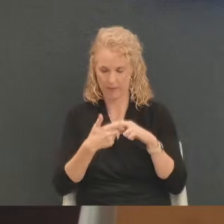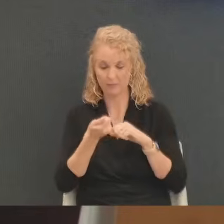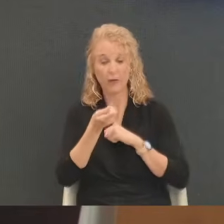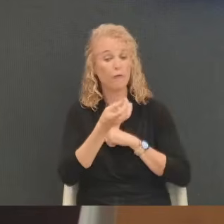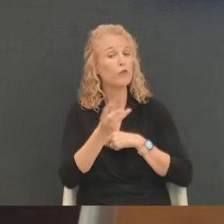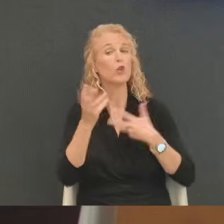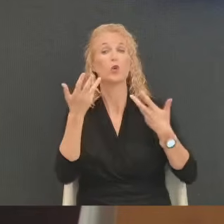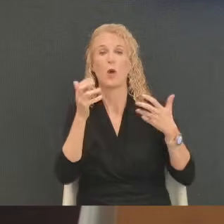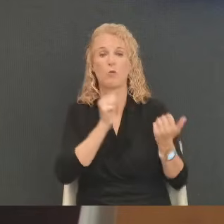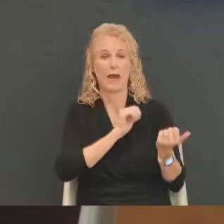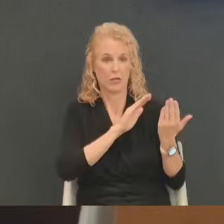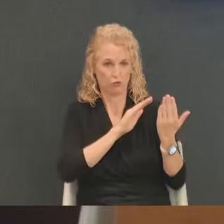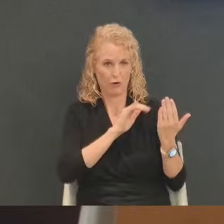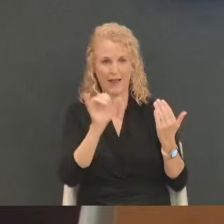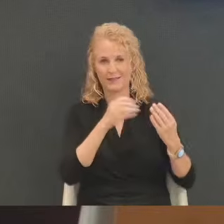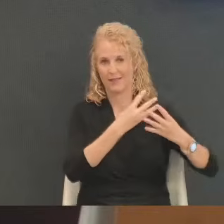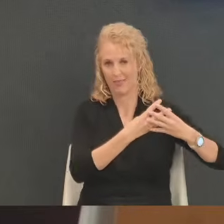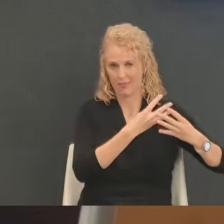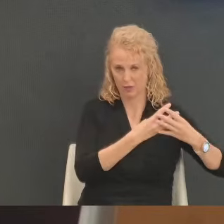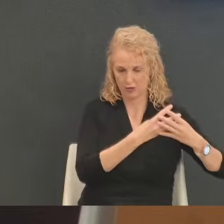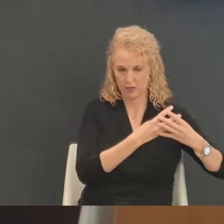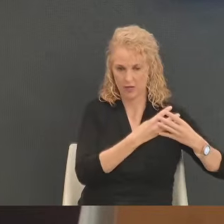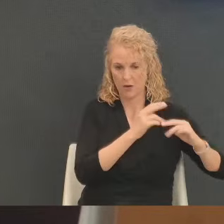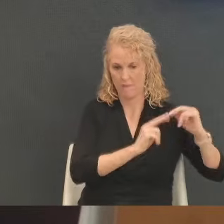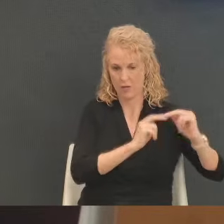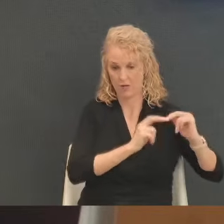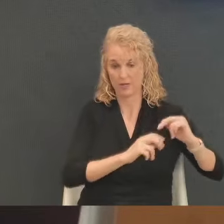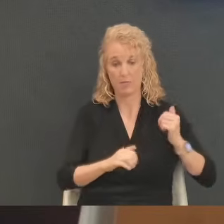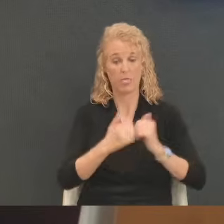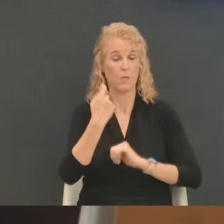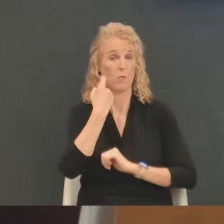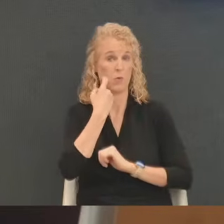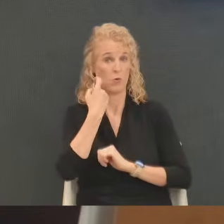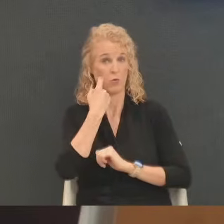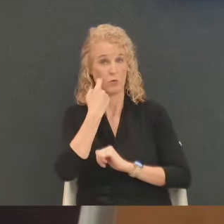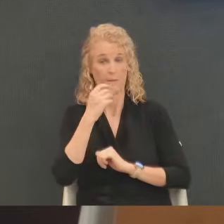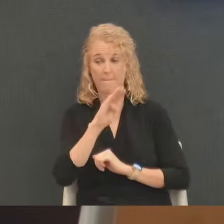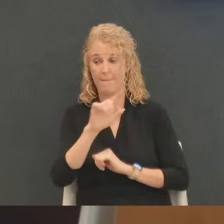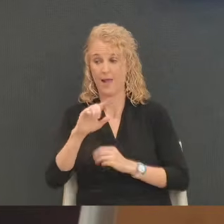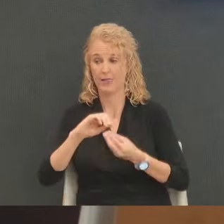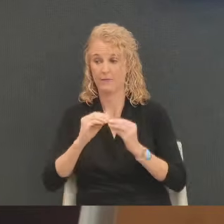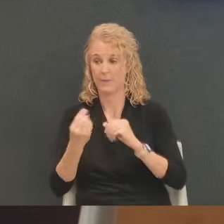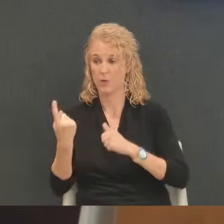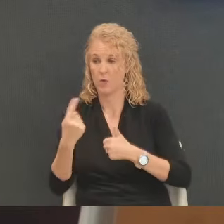including the justice center. but the latest of these starts with by leave number one. these are